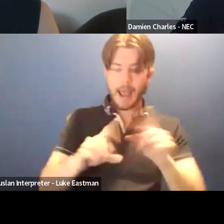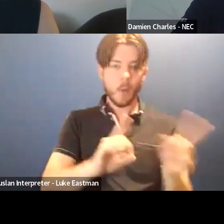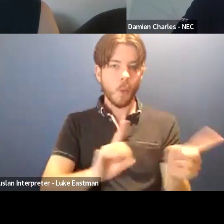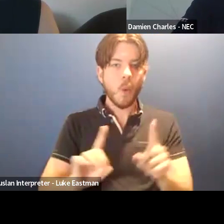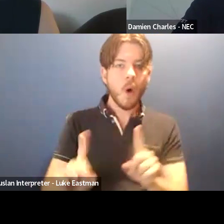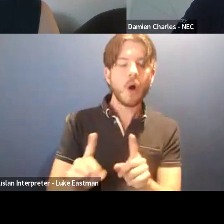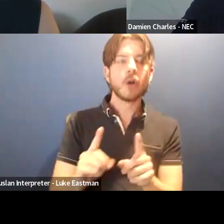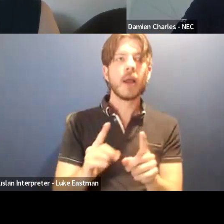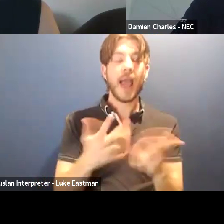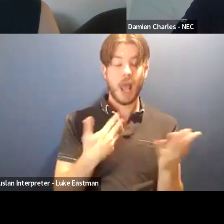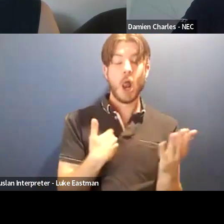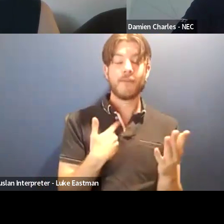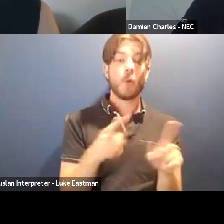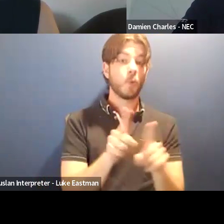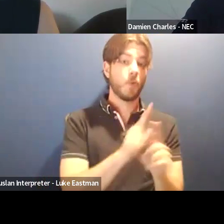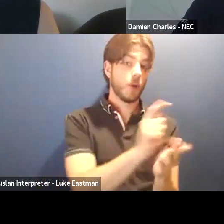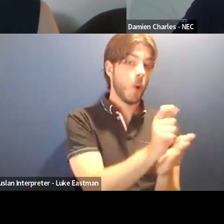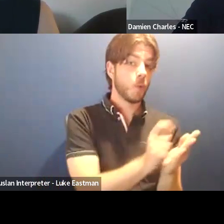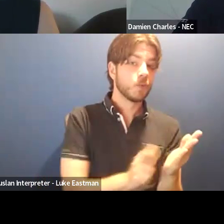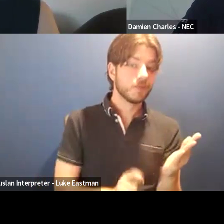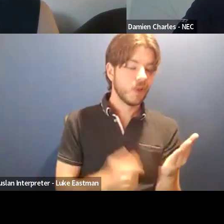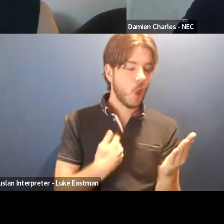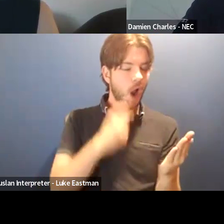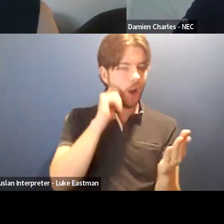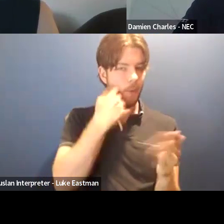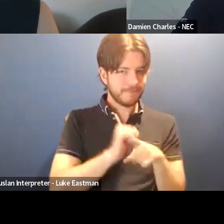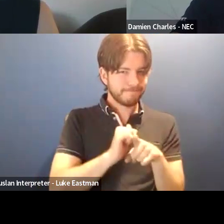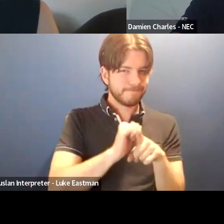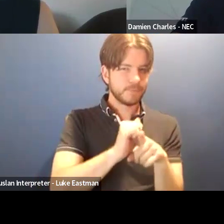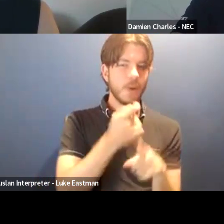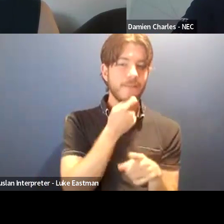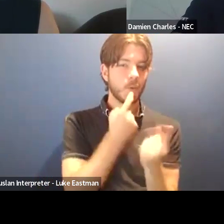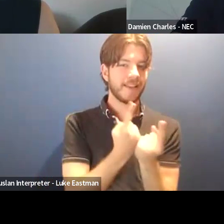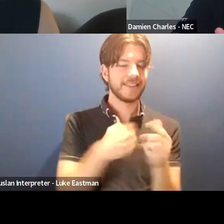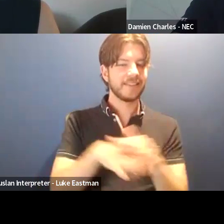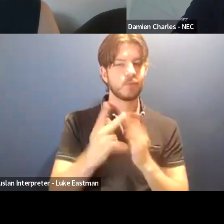I've made some notes here that I'll be working on a couple of things with